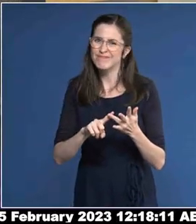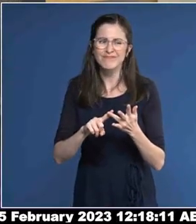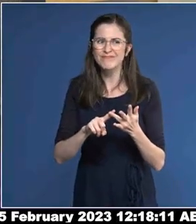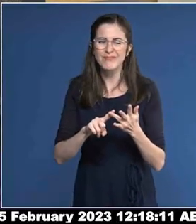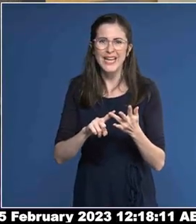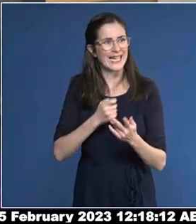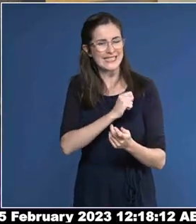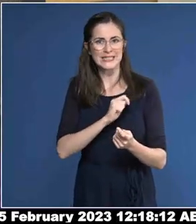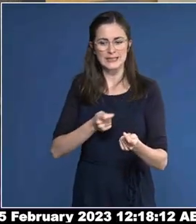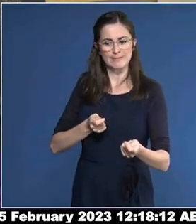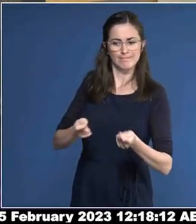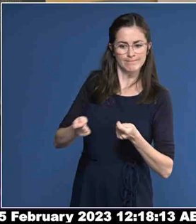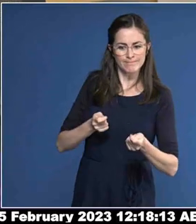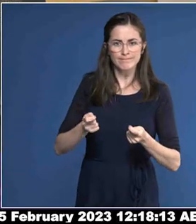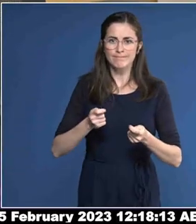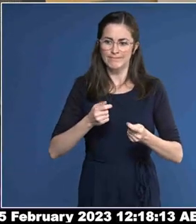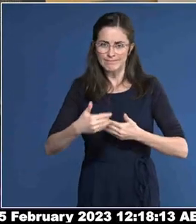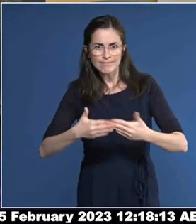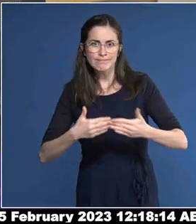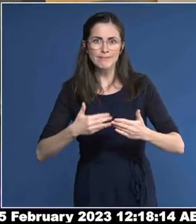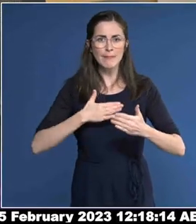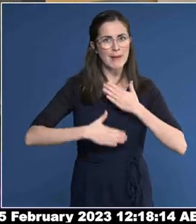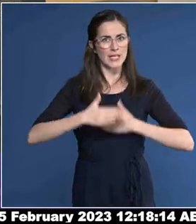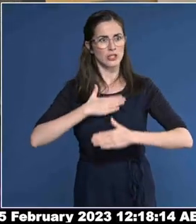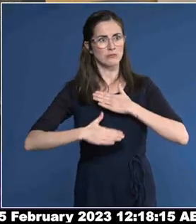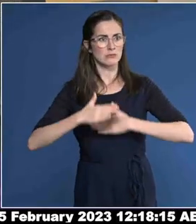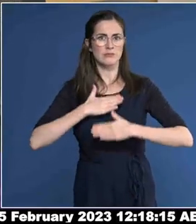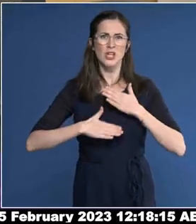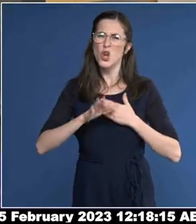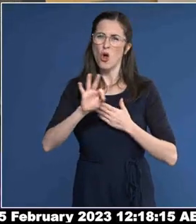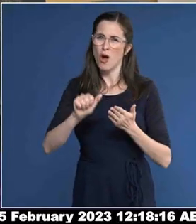conduct and manner was not appropriate to an organisation such as Afford.